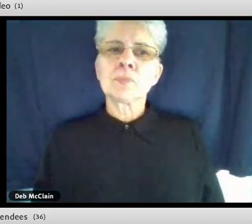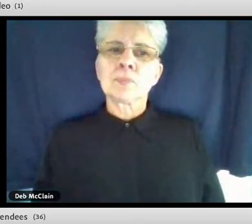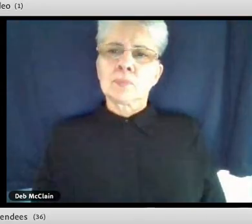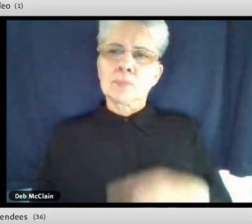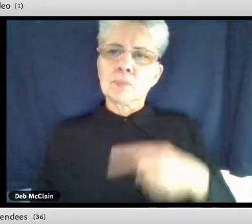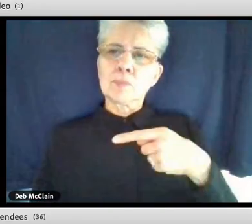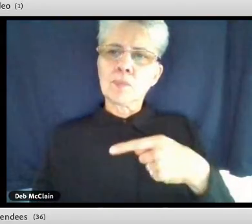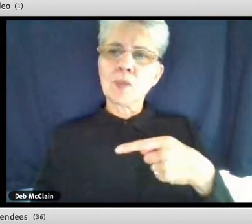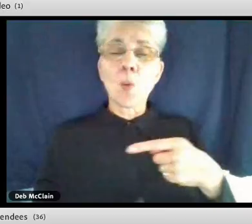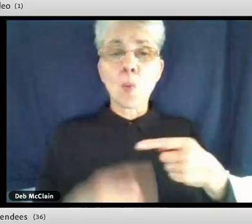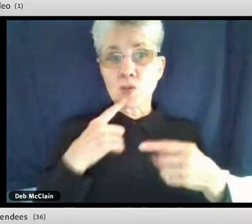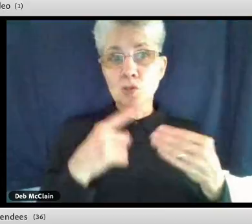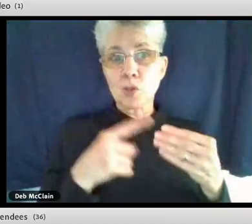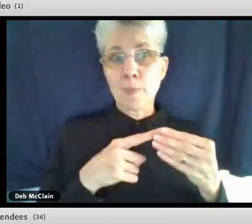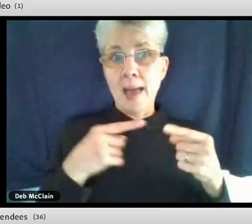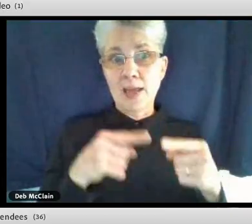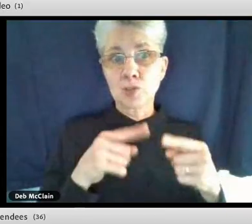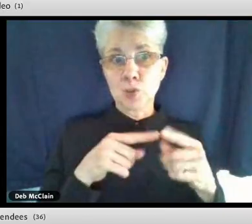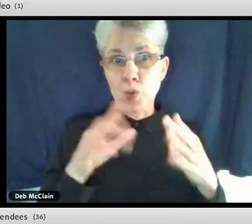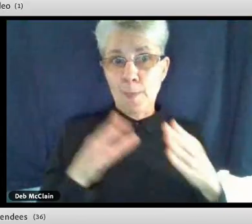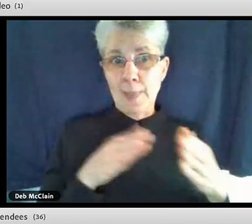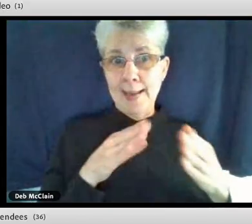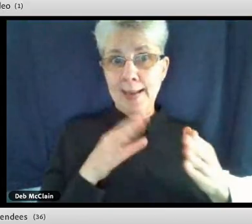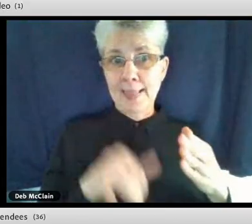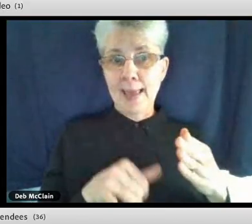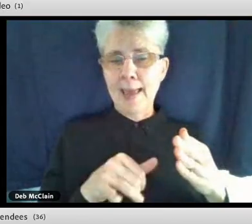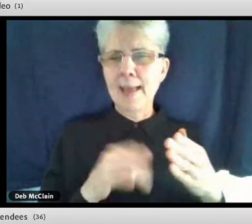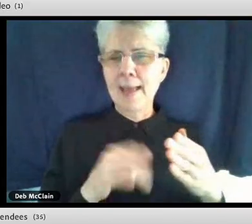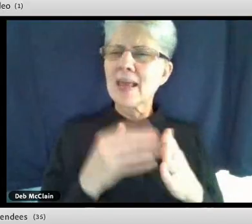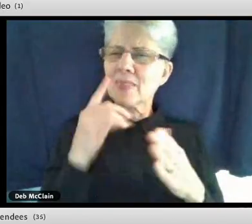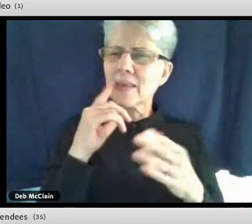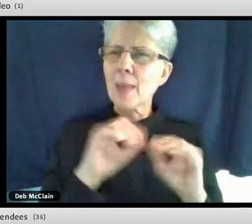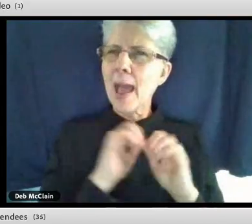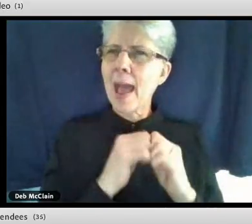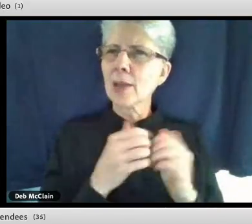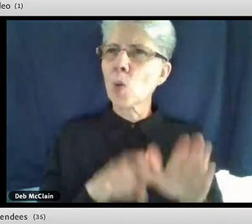This is the one I told you about that was kind of forward-thinking, so as you're doing your planning, again, think